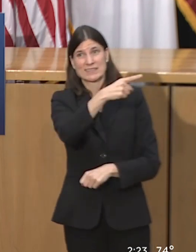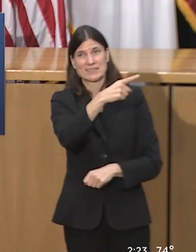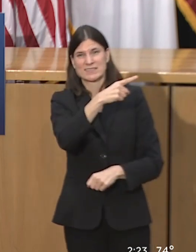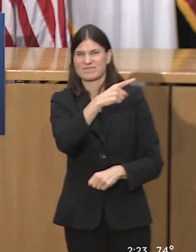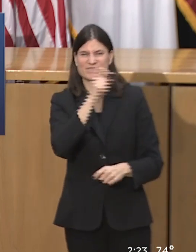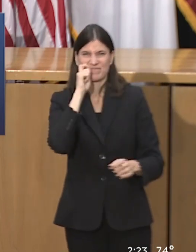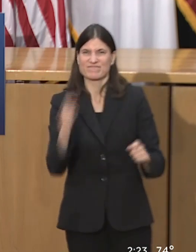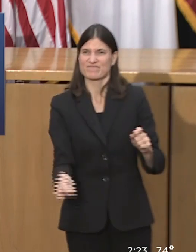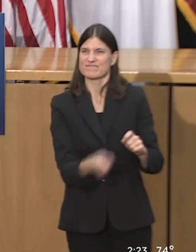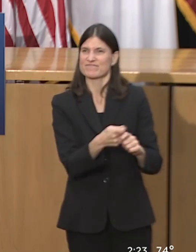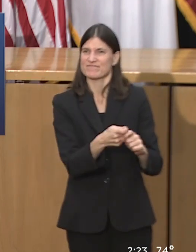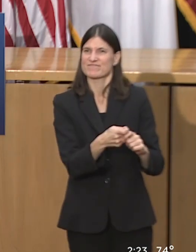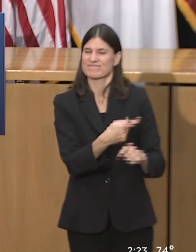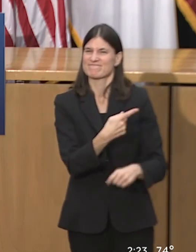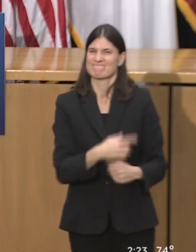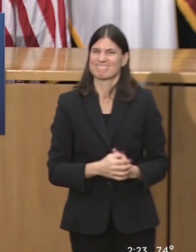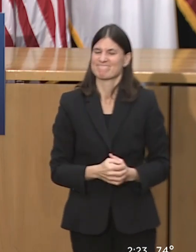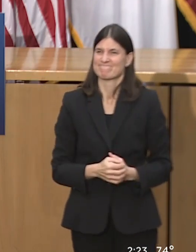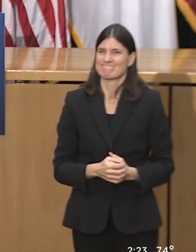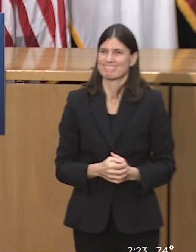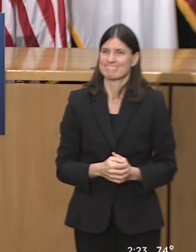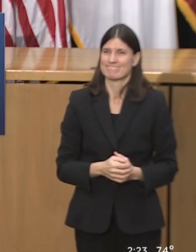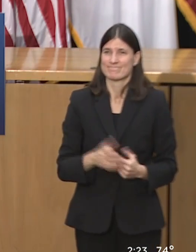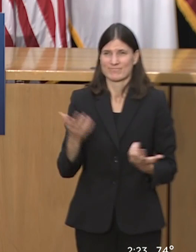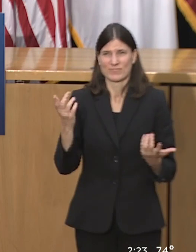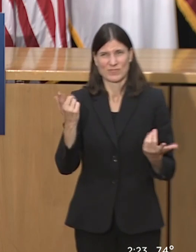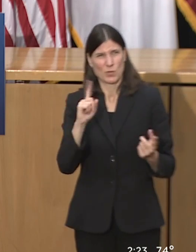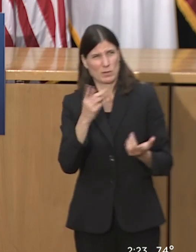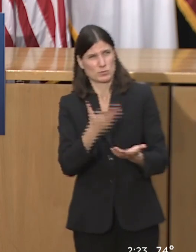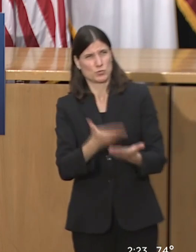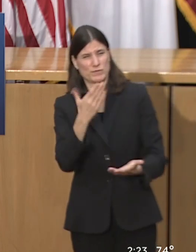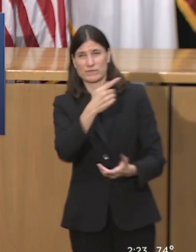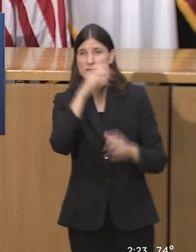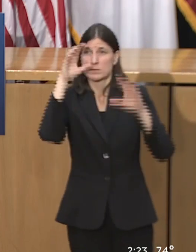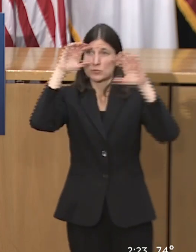AND FINALLY, I THINK THE PRESIDENTS COMMENTS THAT THERE